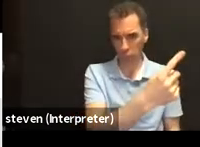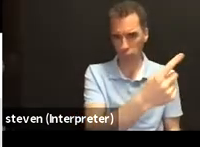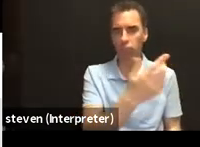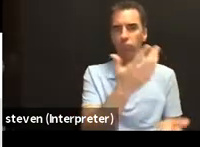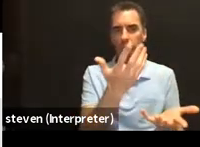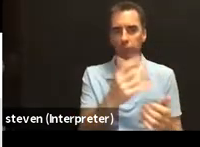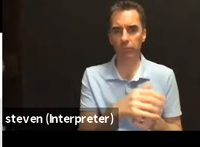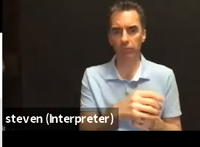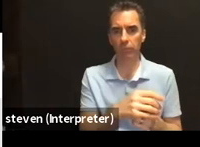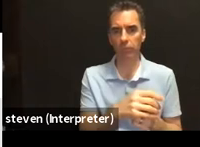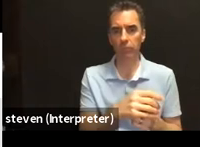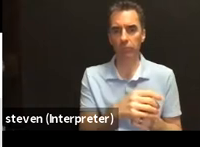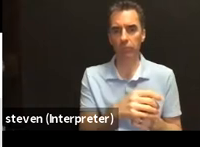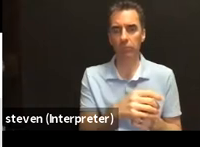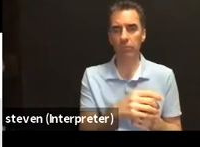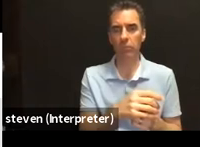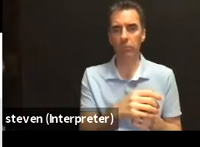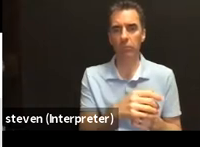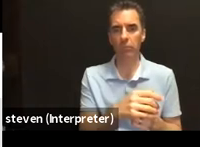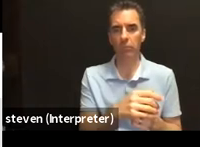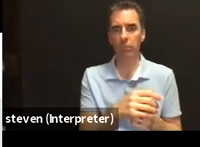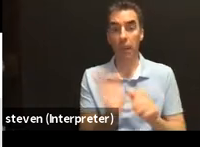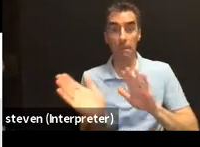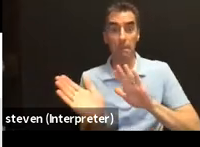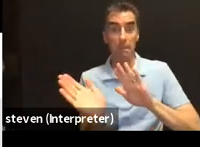maria.rodriguez: Tap into other resources prior to actually entering them into the